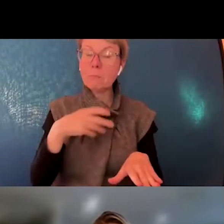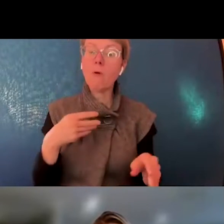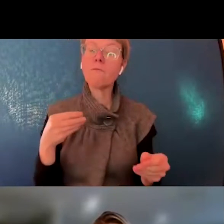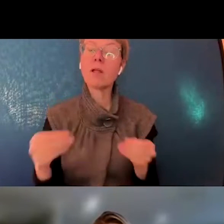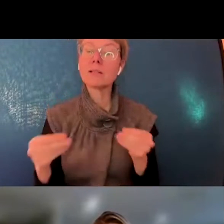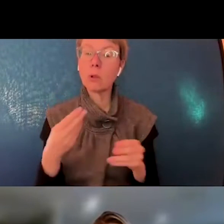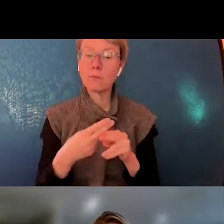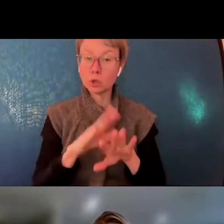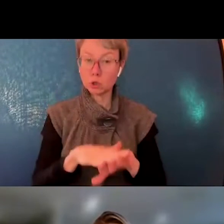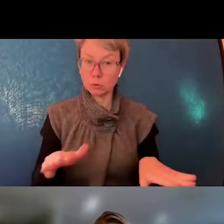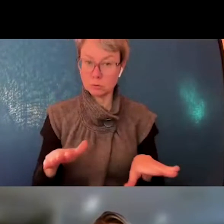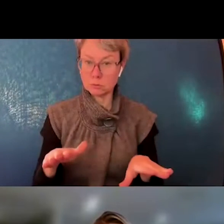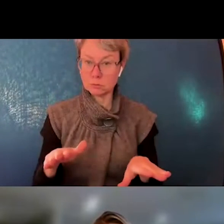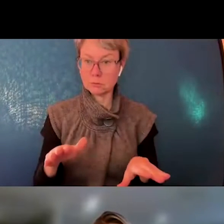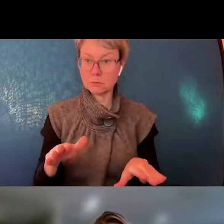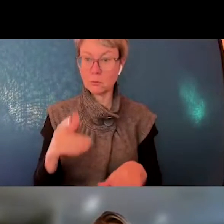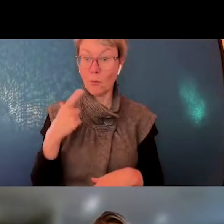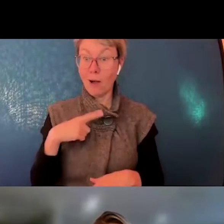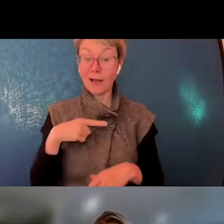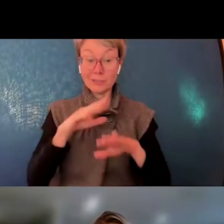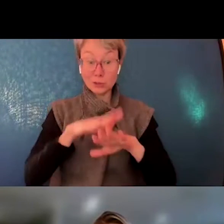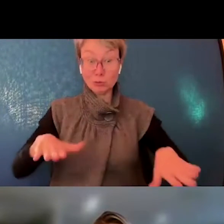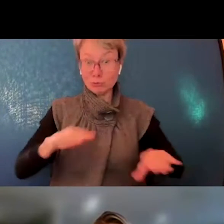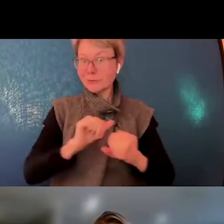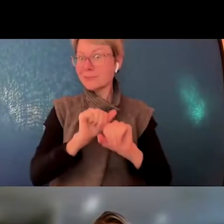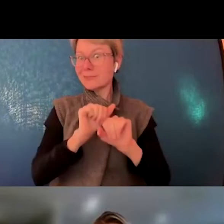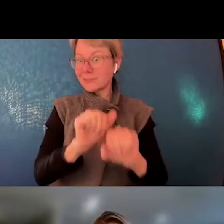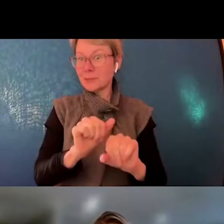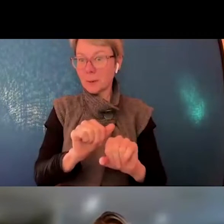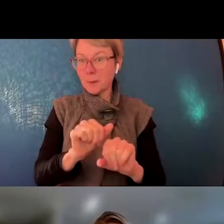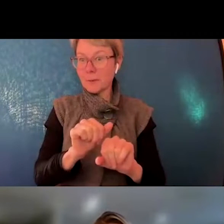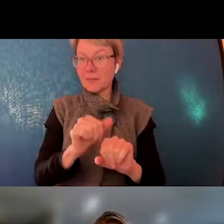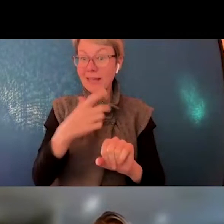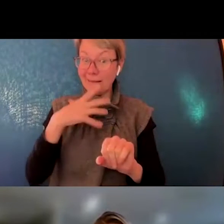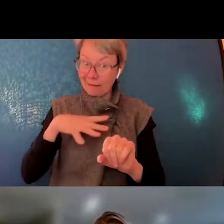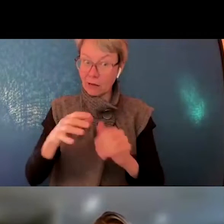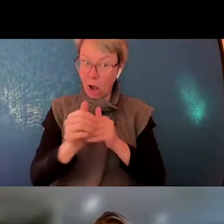the reason for that is children being children and children requiring guidance um because of